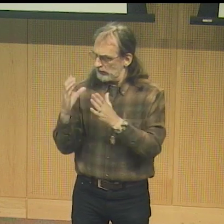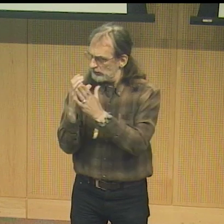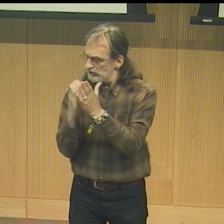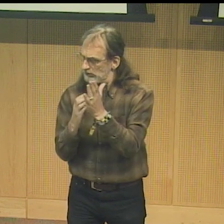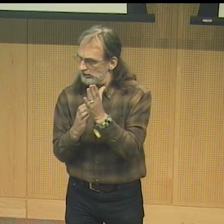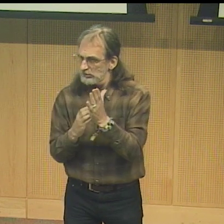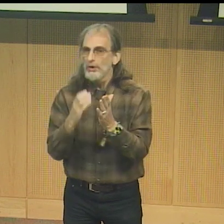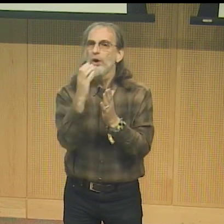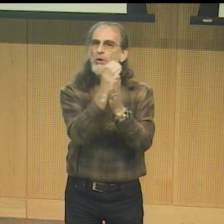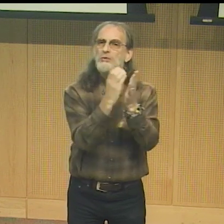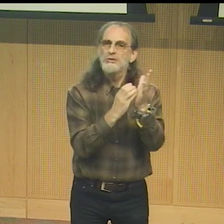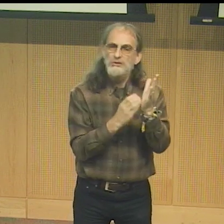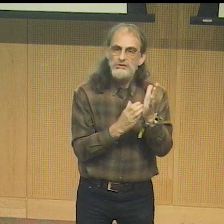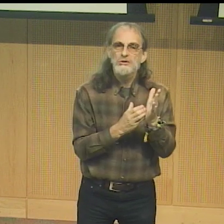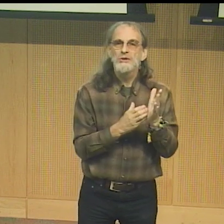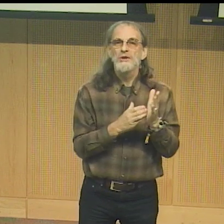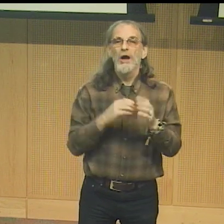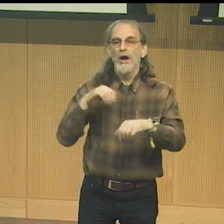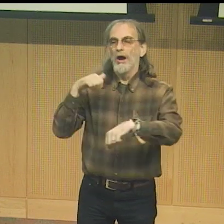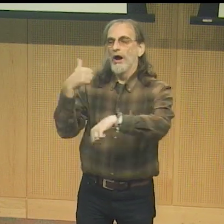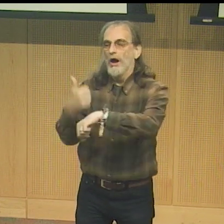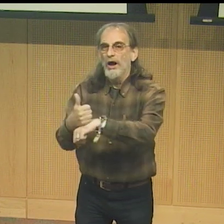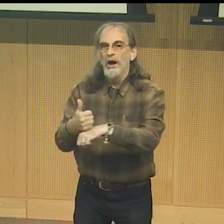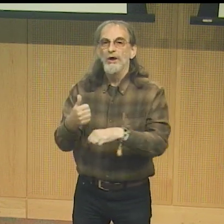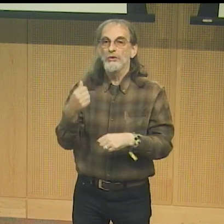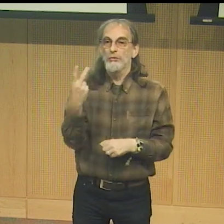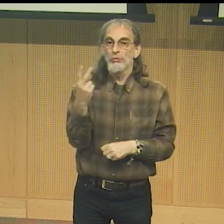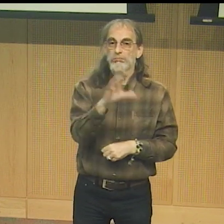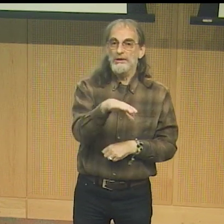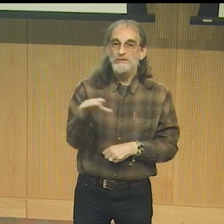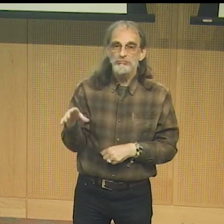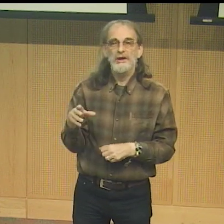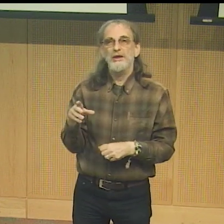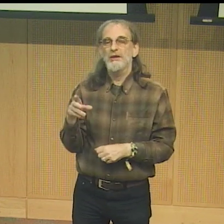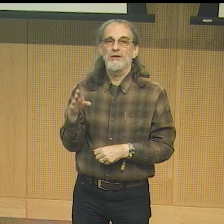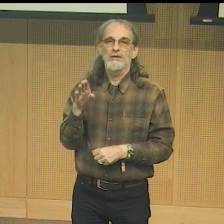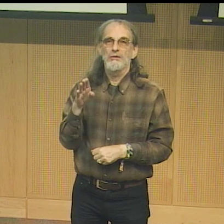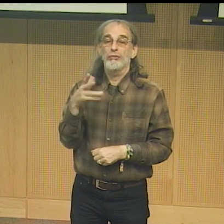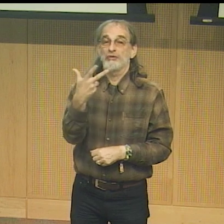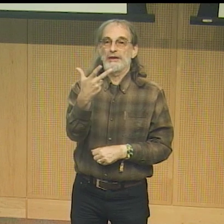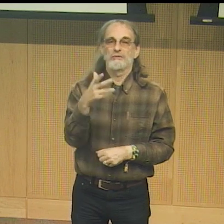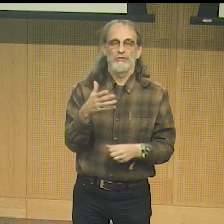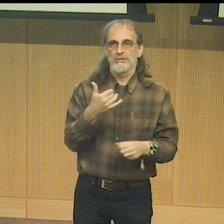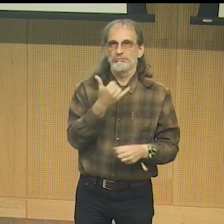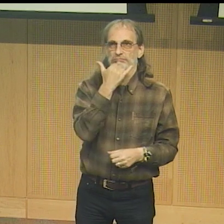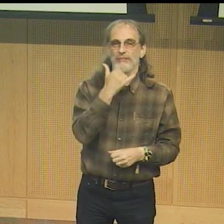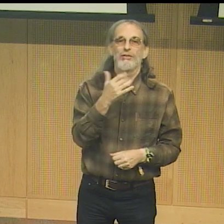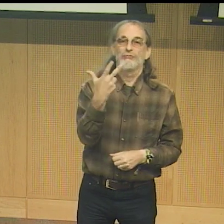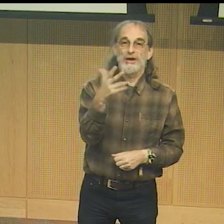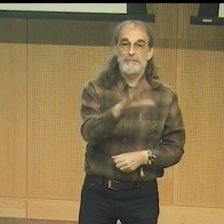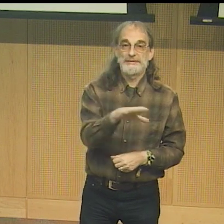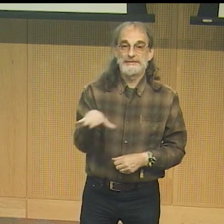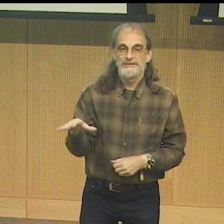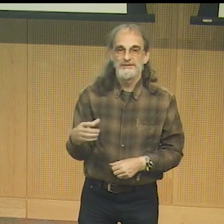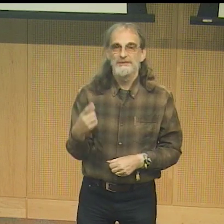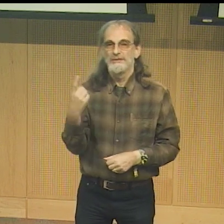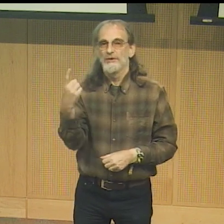There are courses in Deafhood that have been established in two--well, 3 places, 3 places in particular,